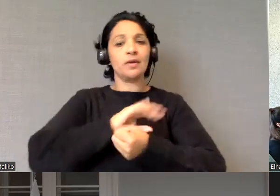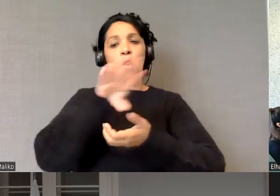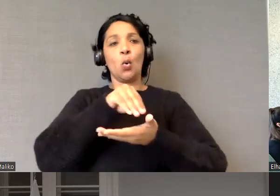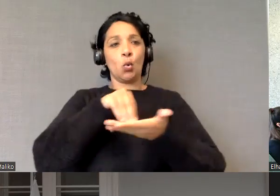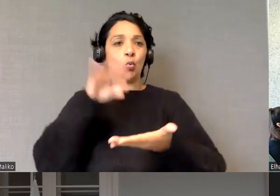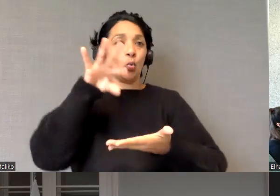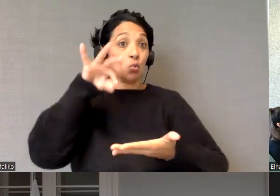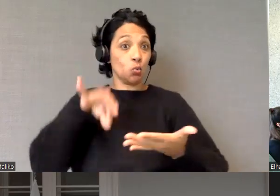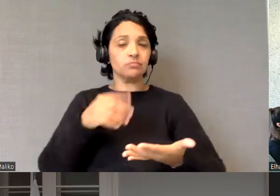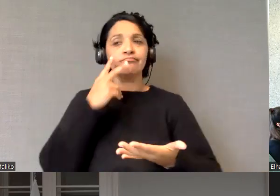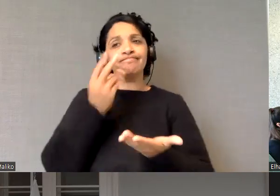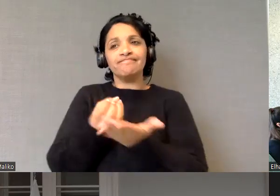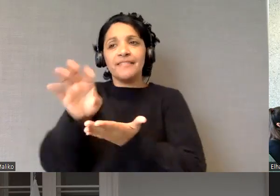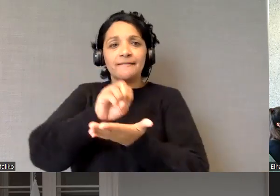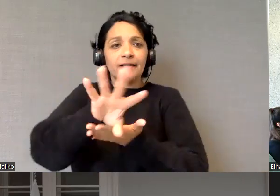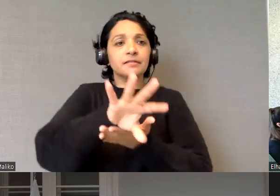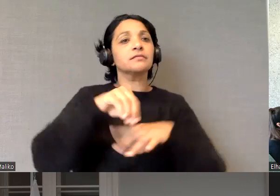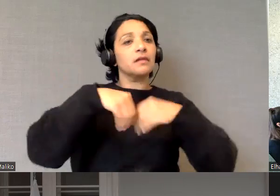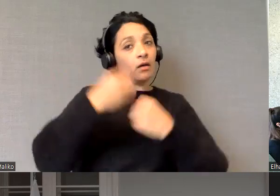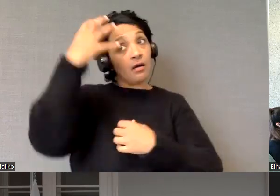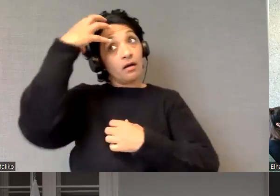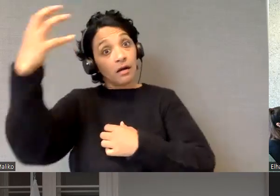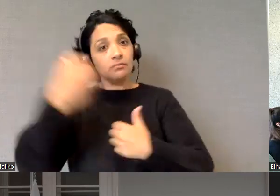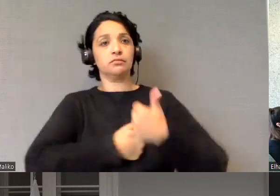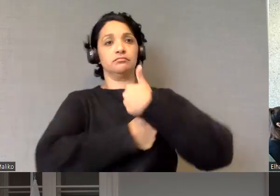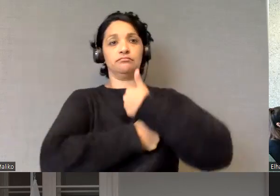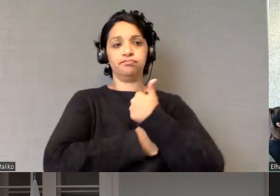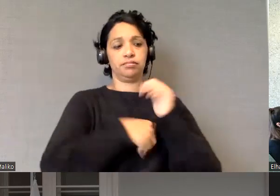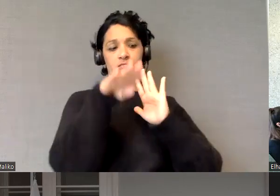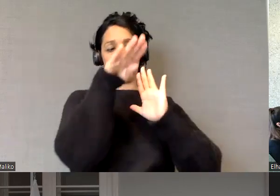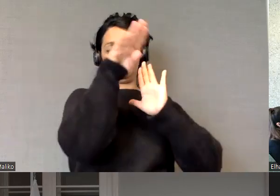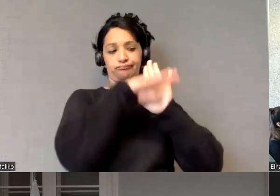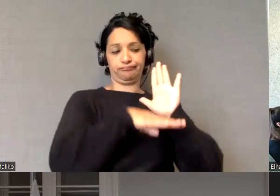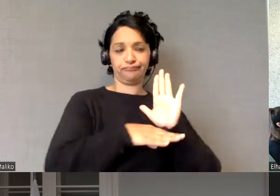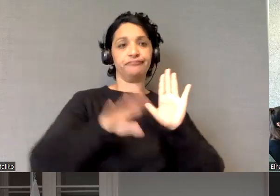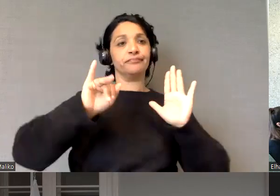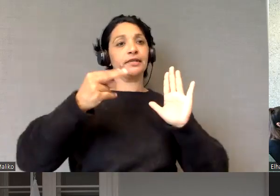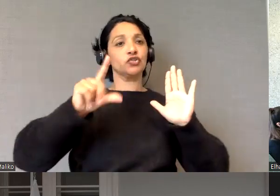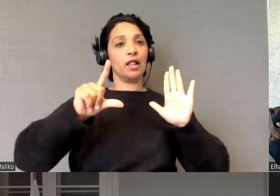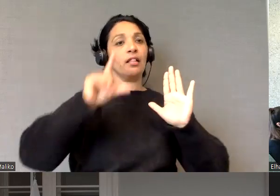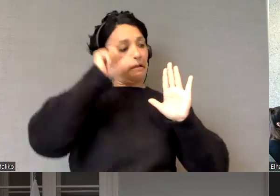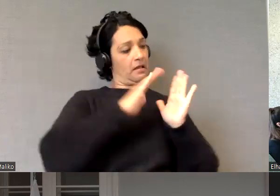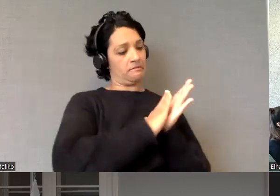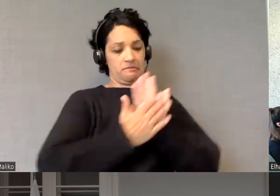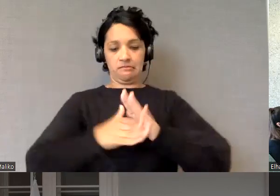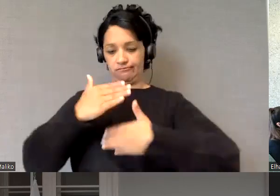on how states and their militaries can more fully implement IHL obligations to consider and protect persons with disabilities.